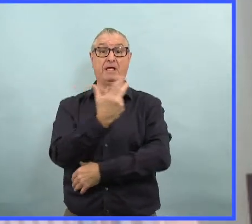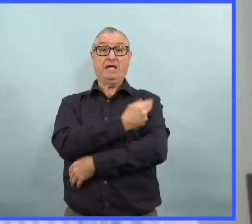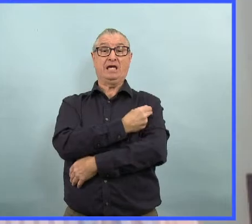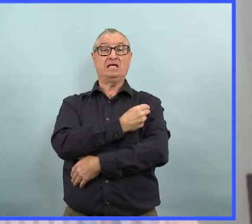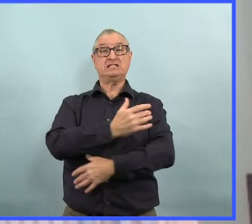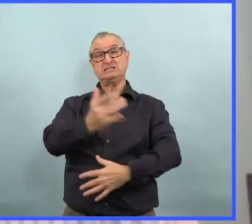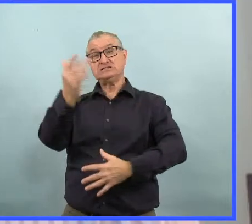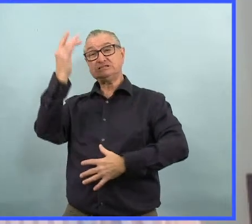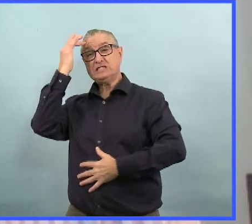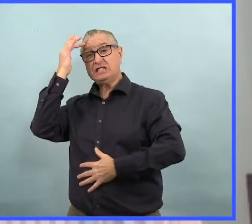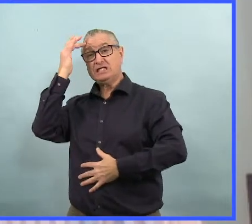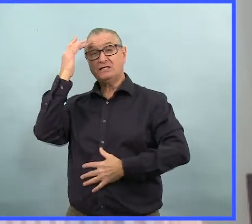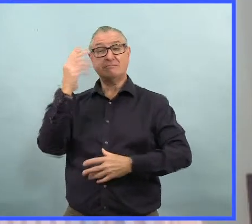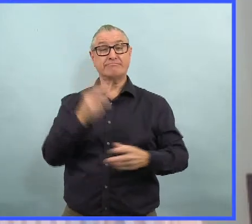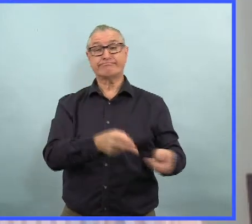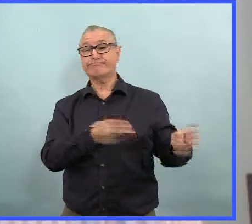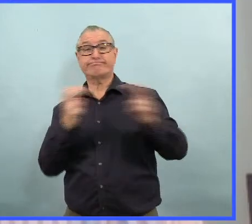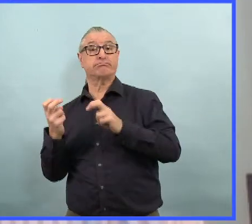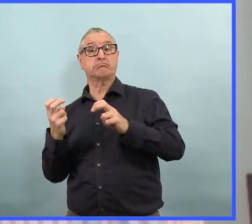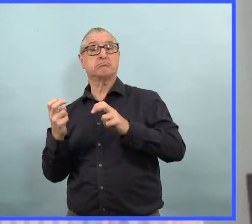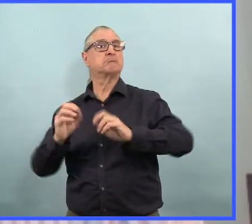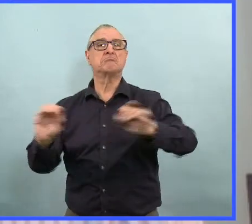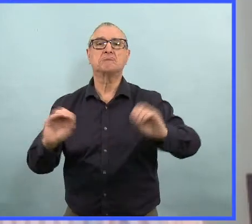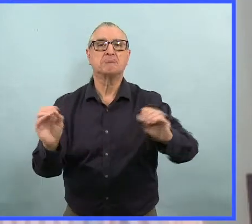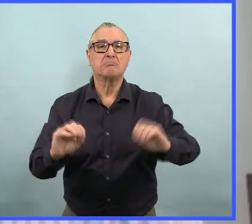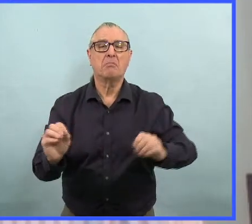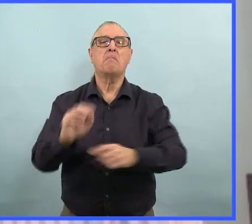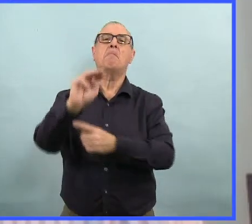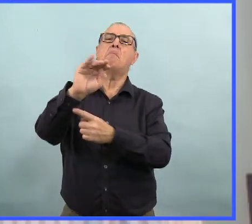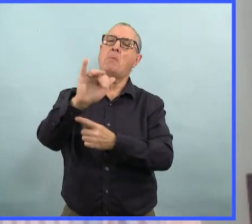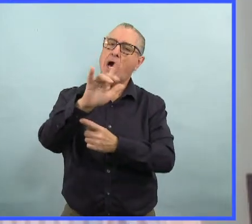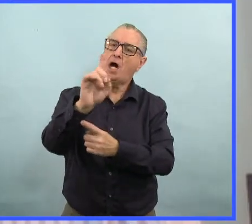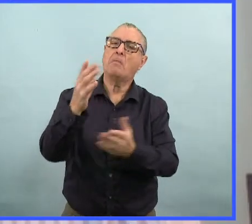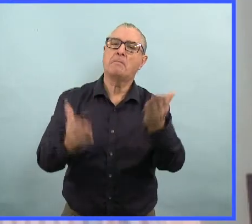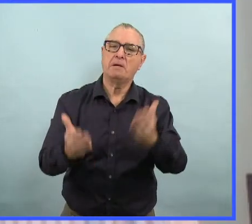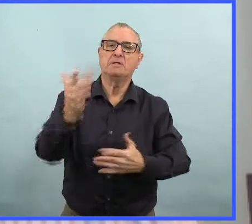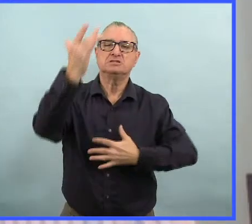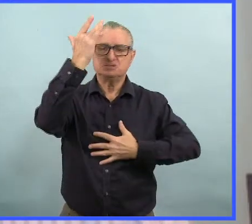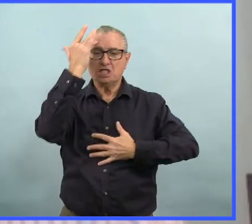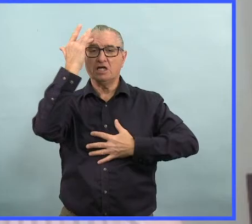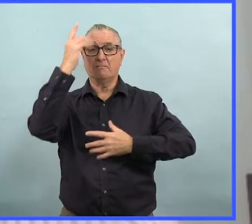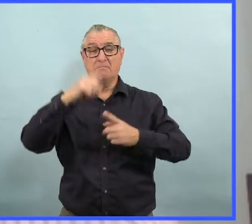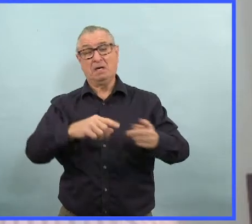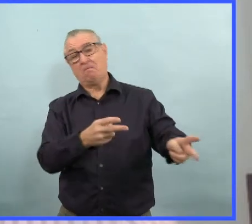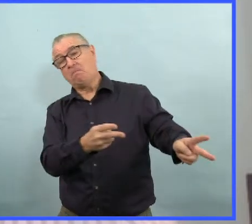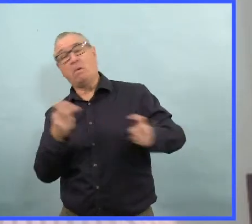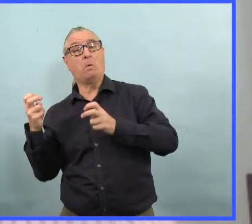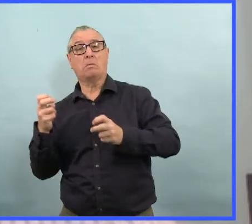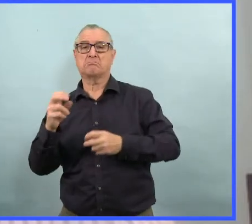so that the importance of vaccination cannot be overstated so whichever